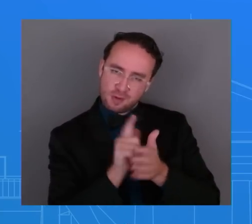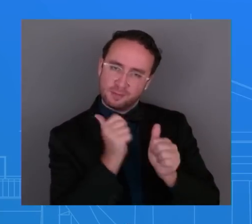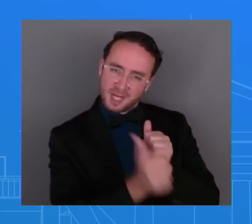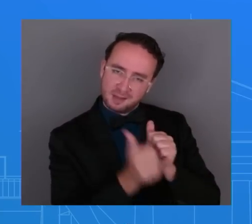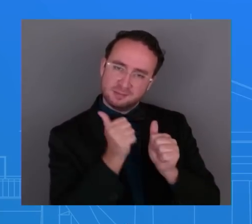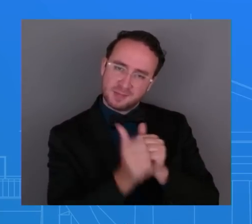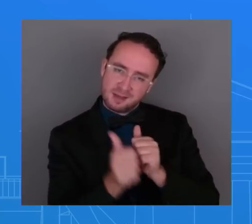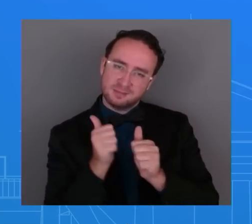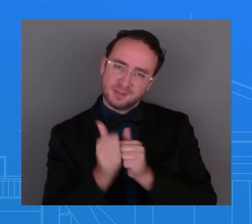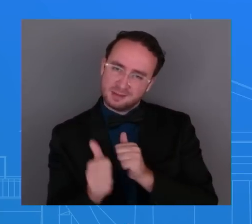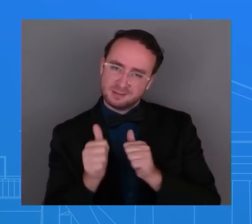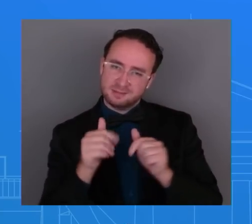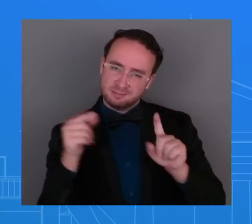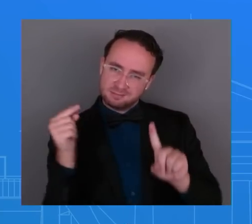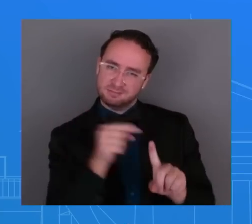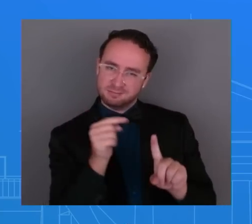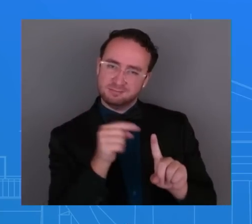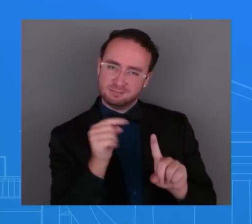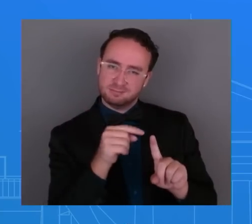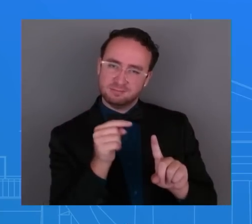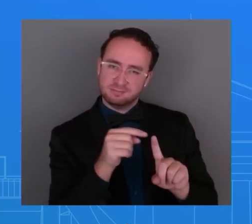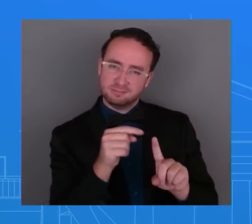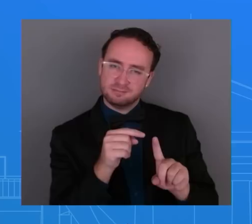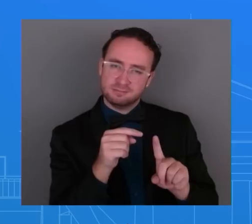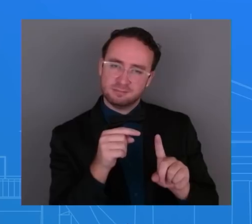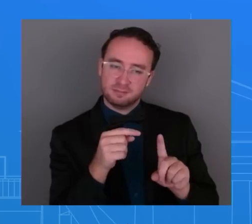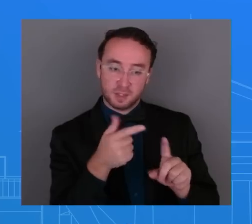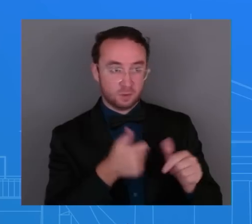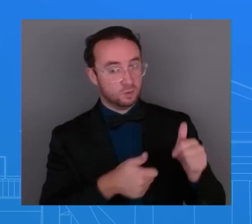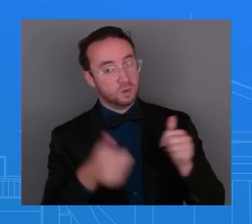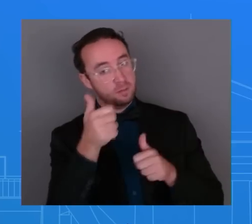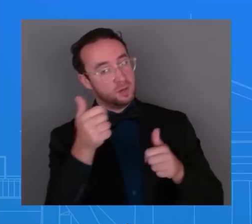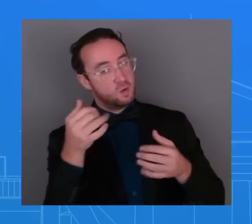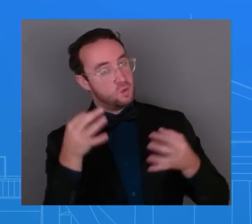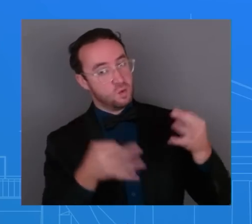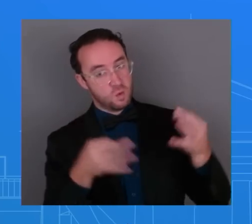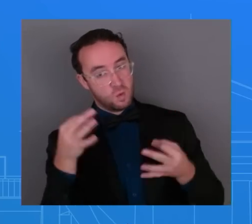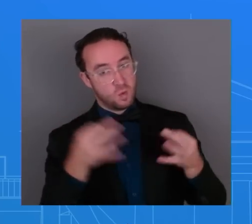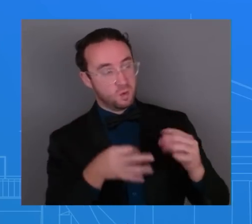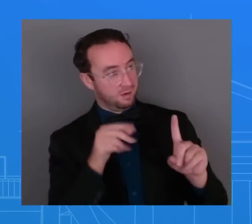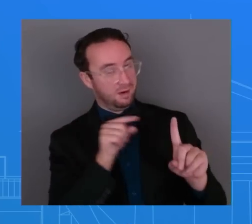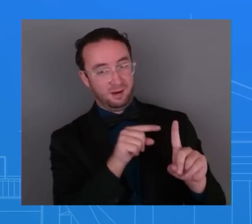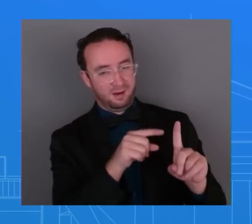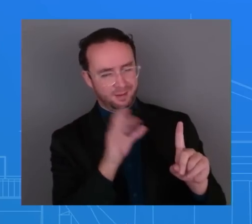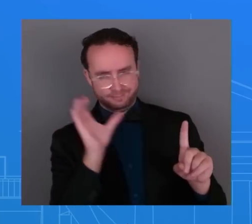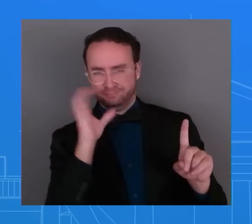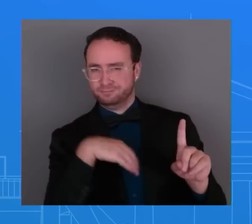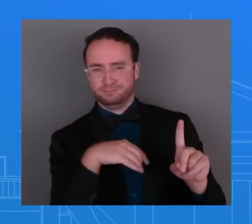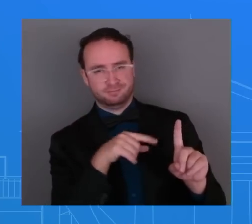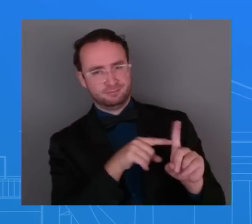And so, we certainly will have -- his team will have conversations with congressional members on how to best move forward.